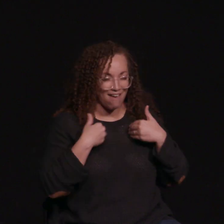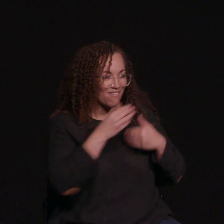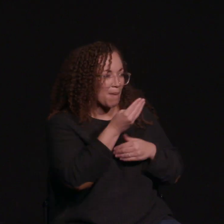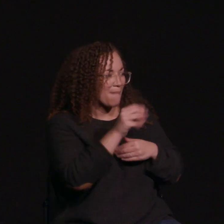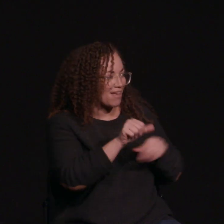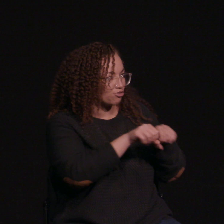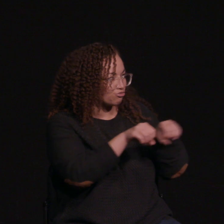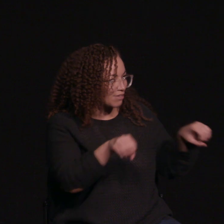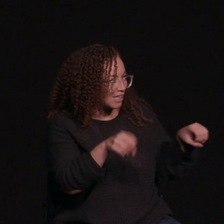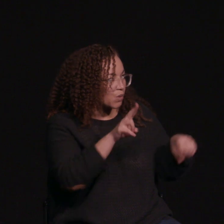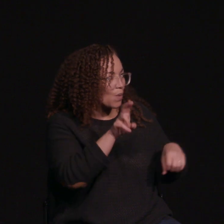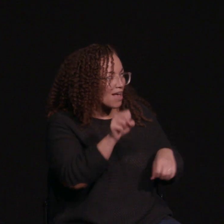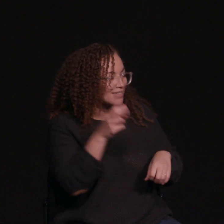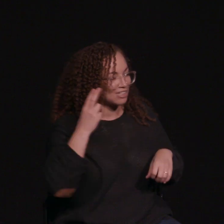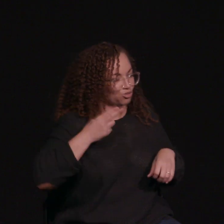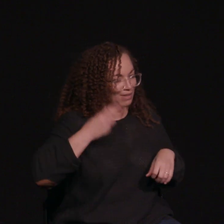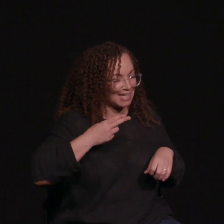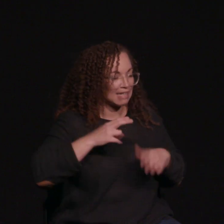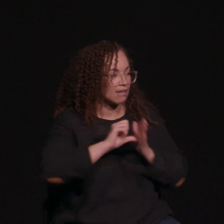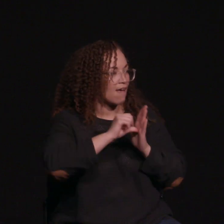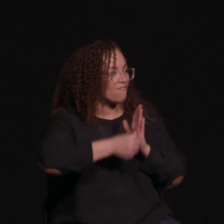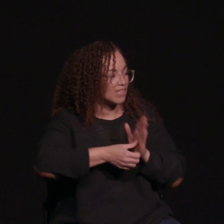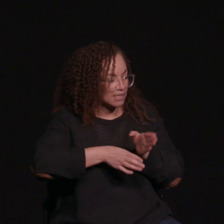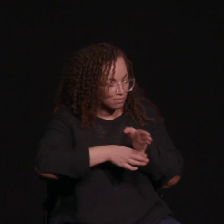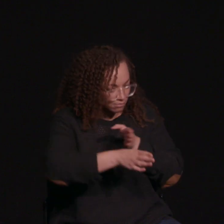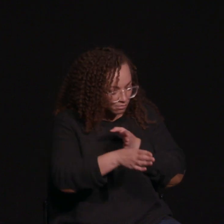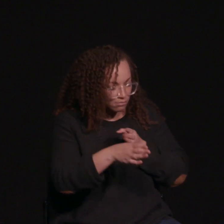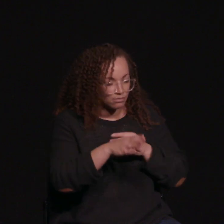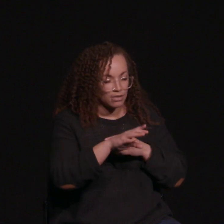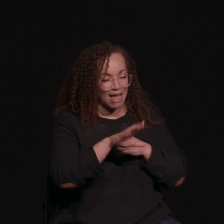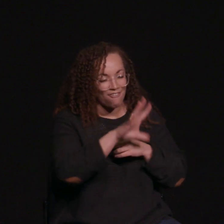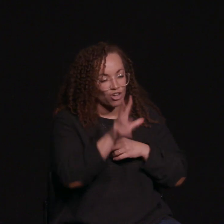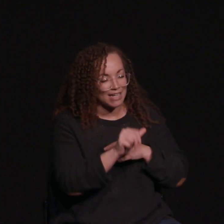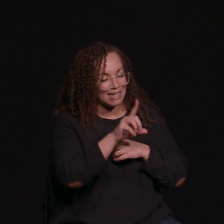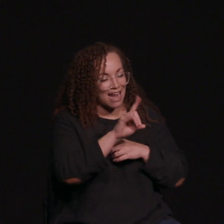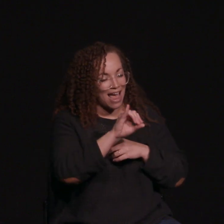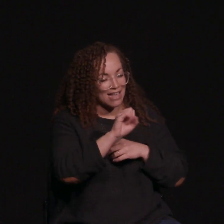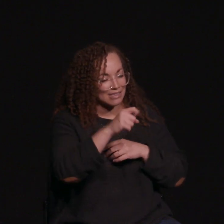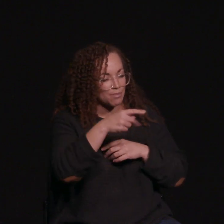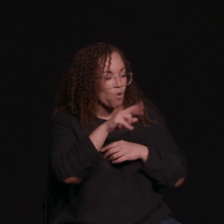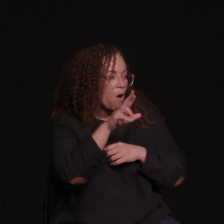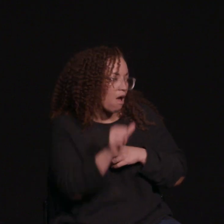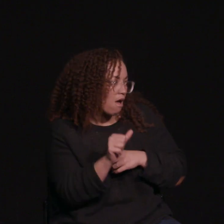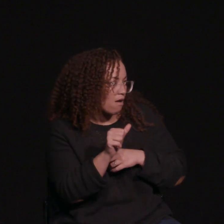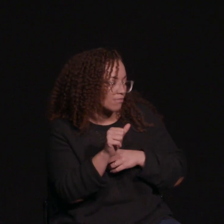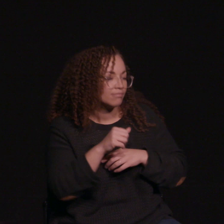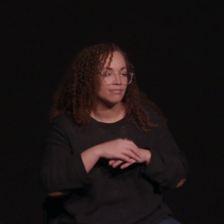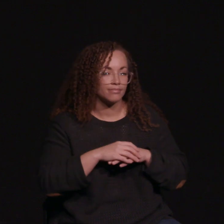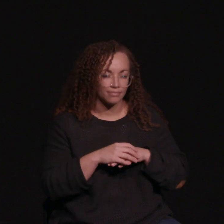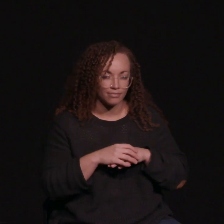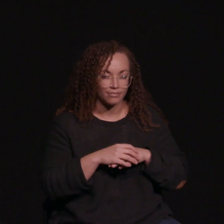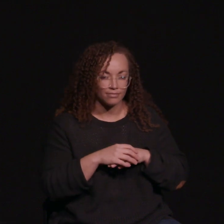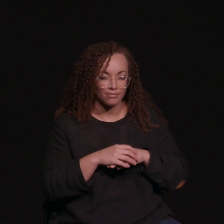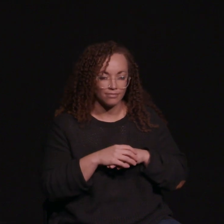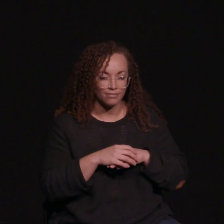African Diaspora from NYU, where he studied under historian Robin D.G. Kelly.